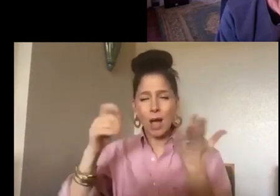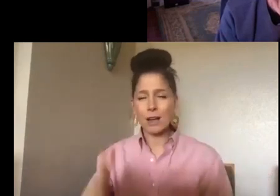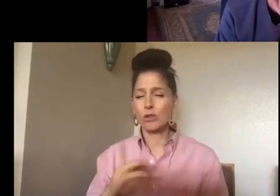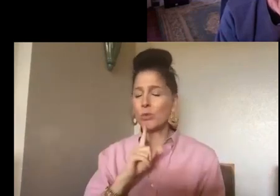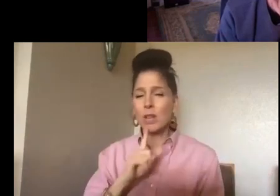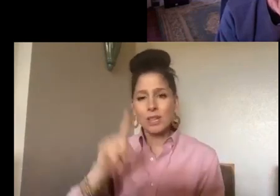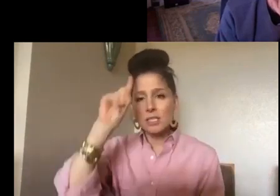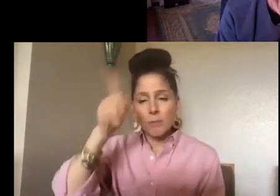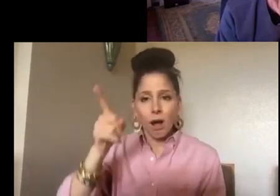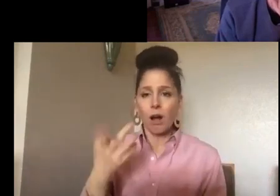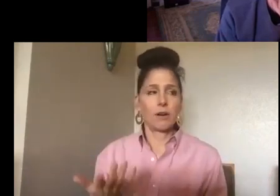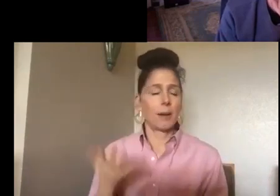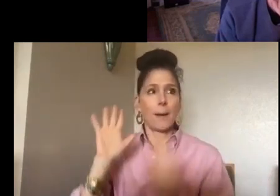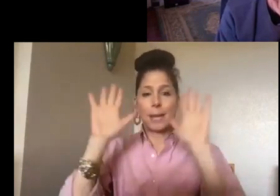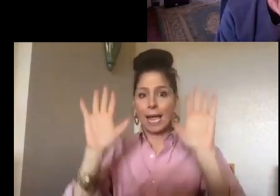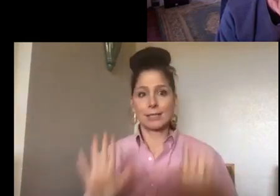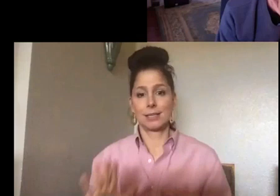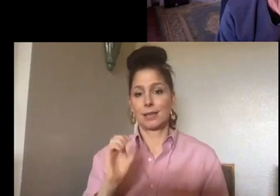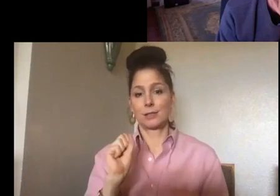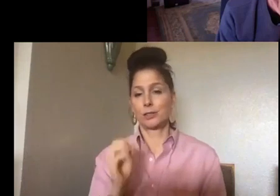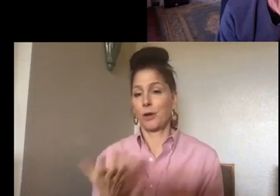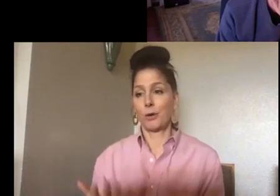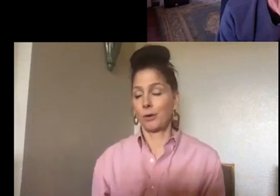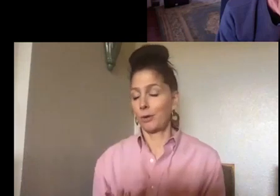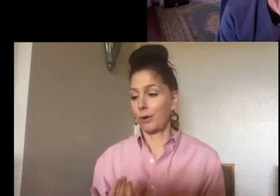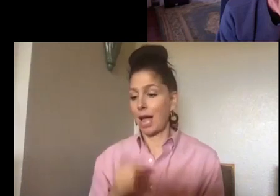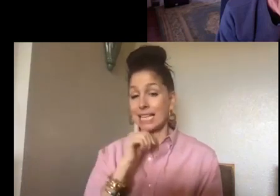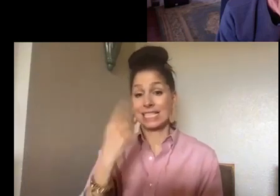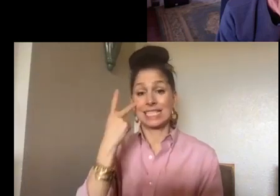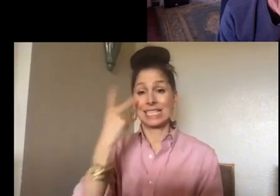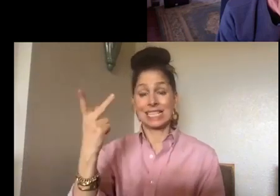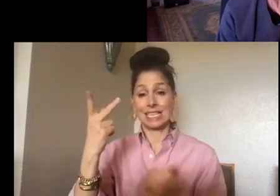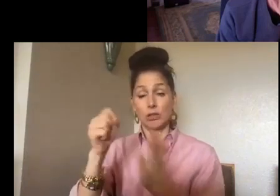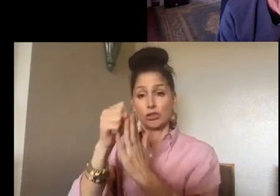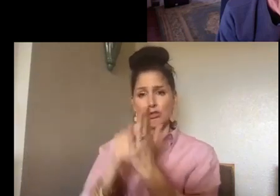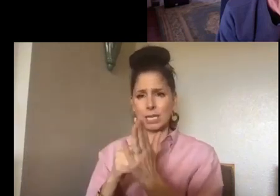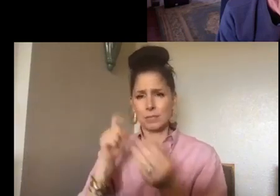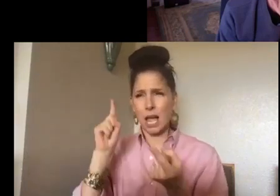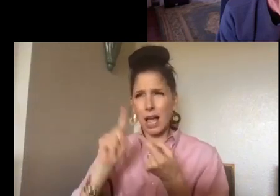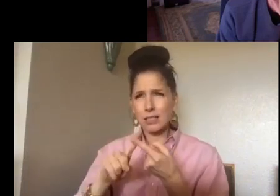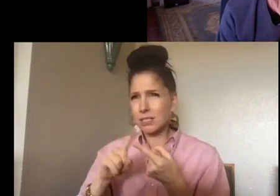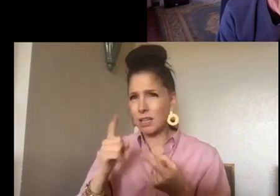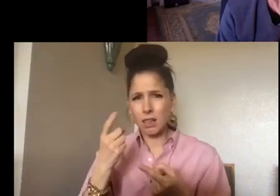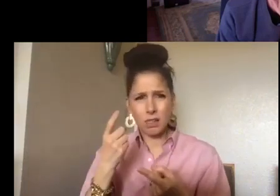The writers are so intelligent. It was great. And I didn't see the script until